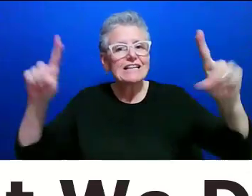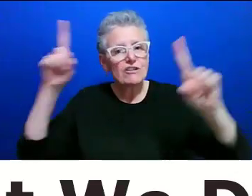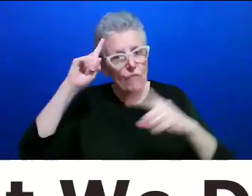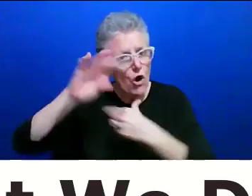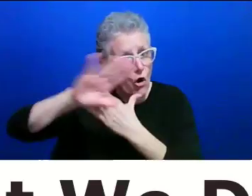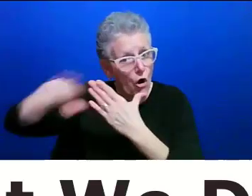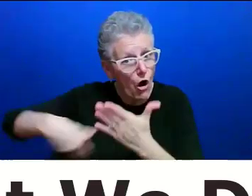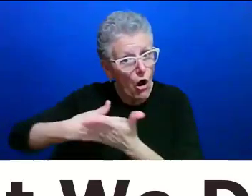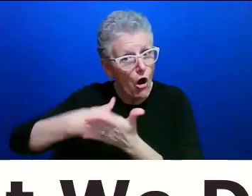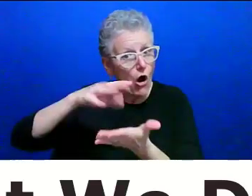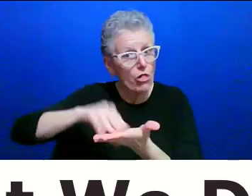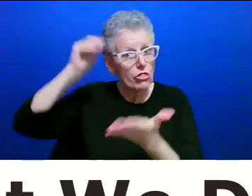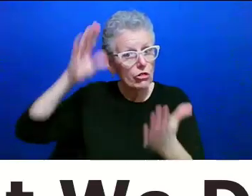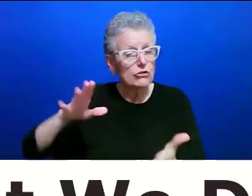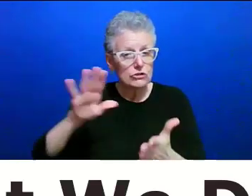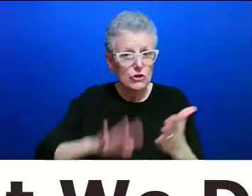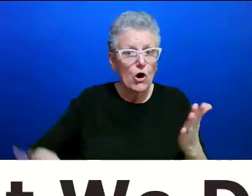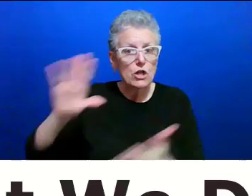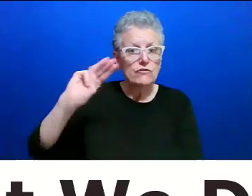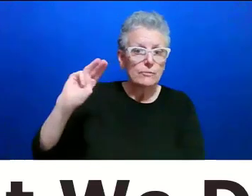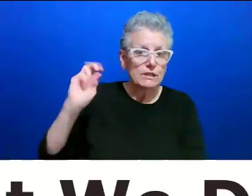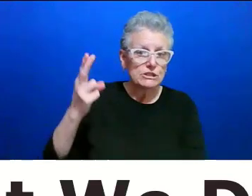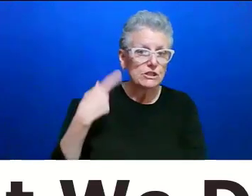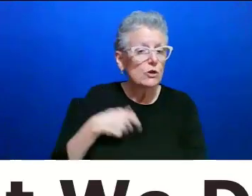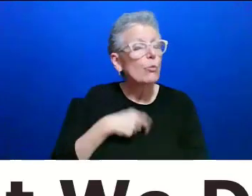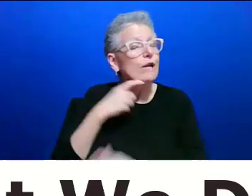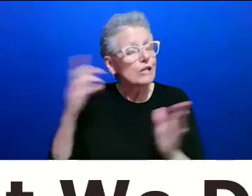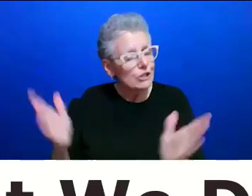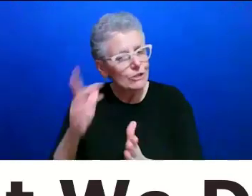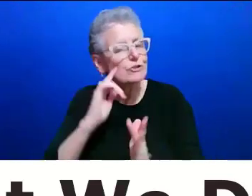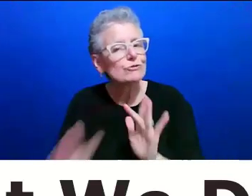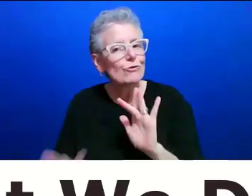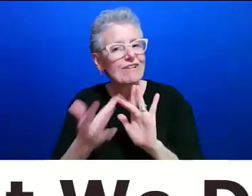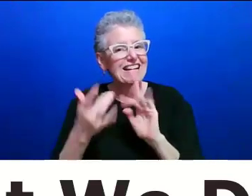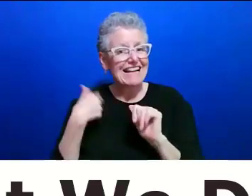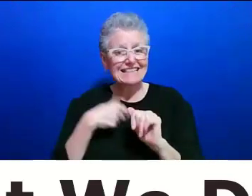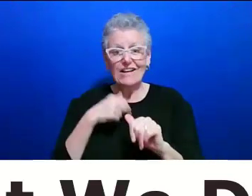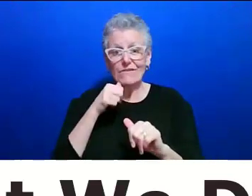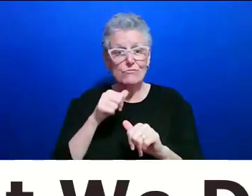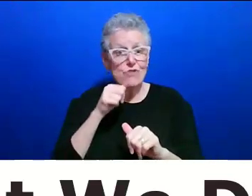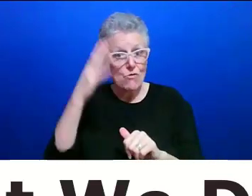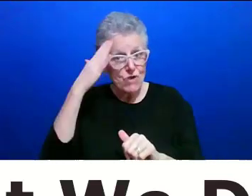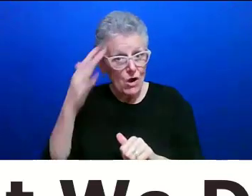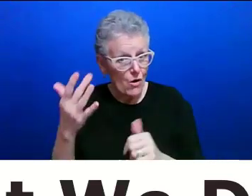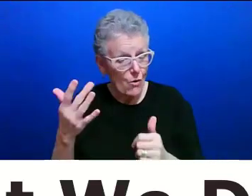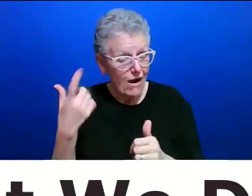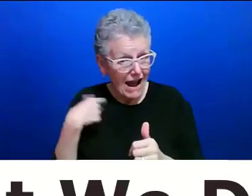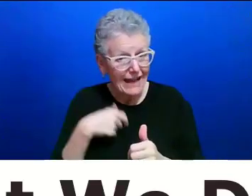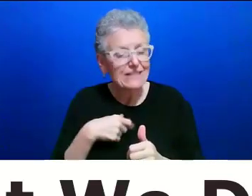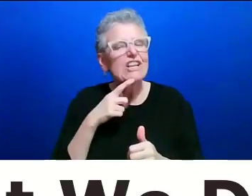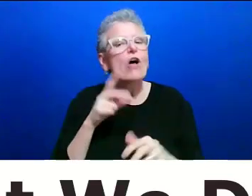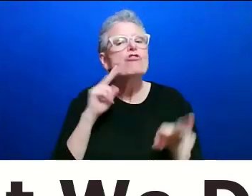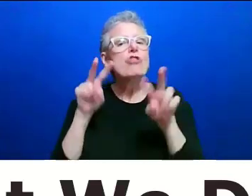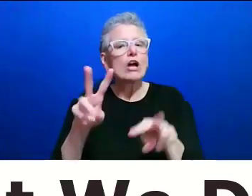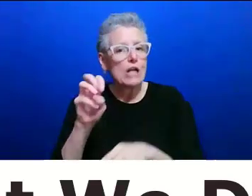across the state. So we encourage you to reach out. If you're not familiar, check out our website. We have a variety